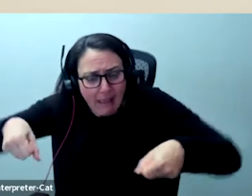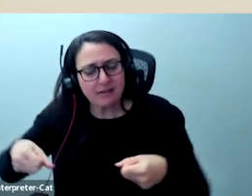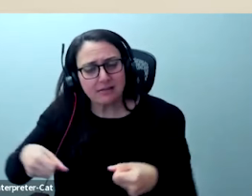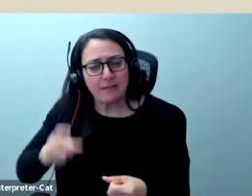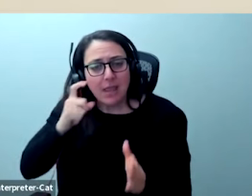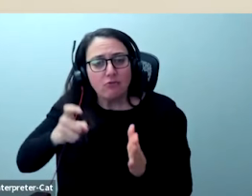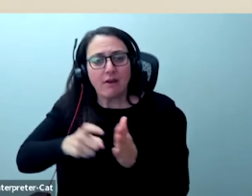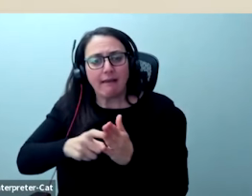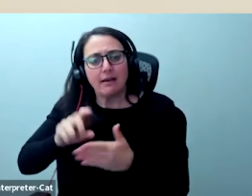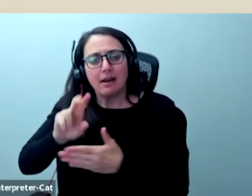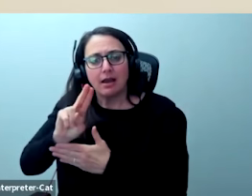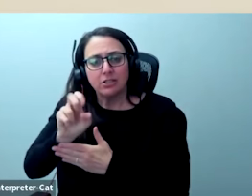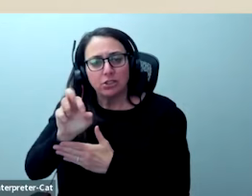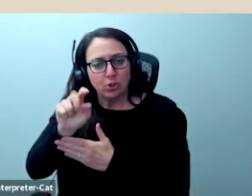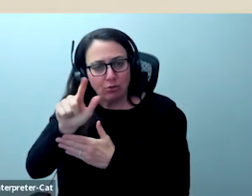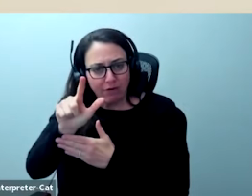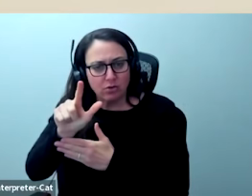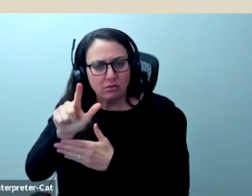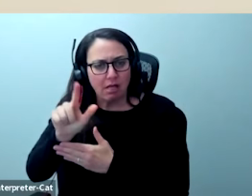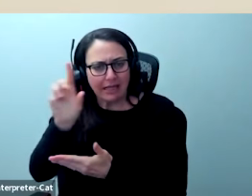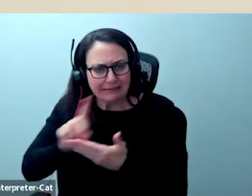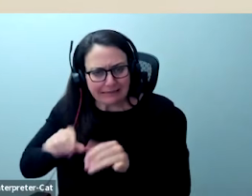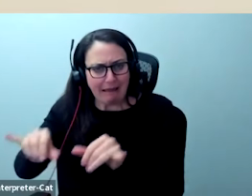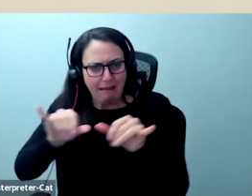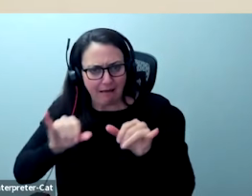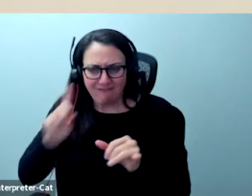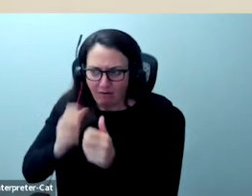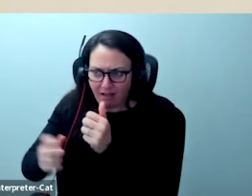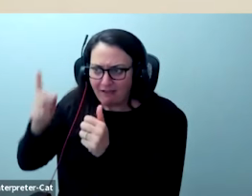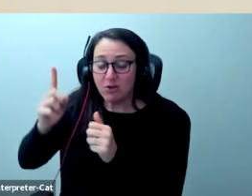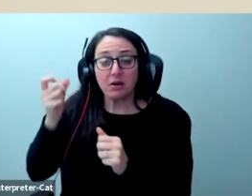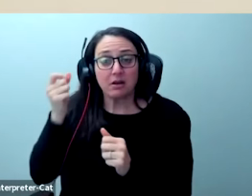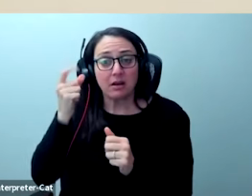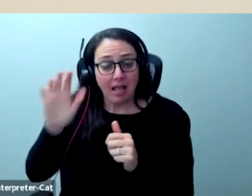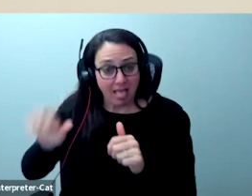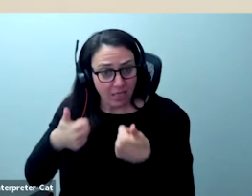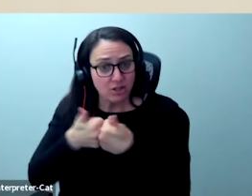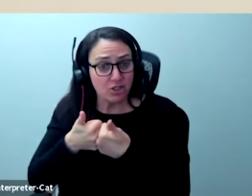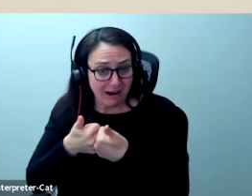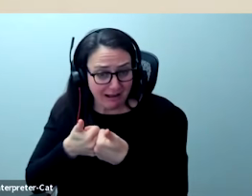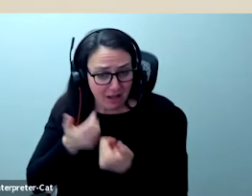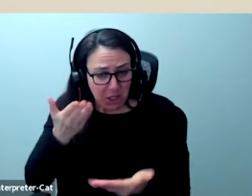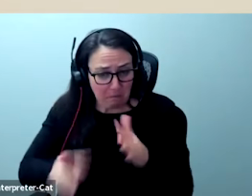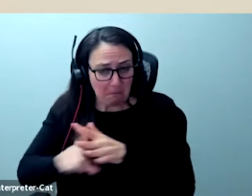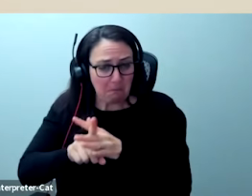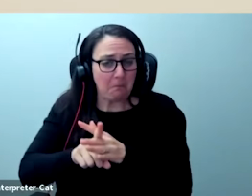of universal design and inclusive design. So that's great. The challenge that you might come up is more prioritization.